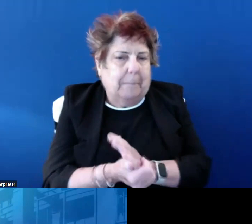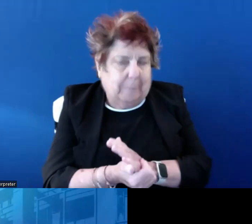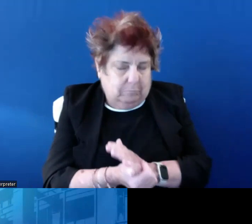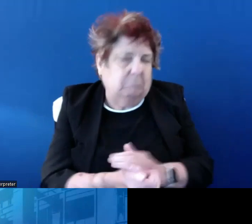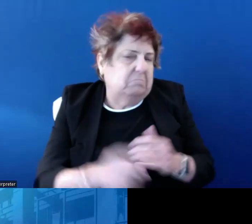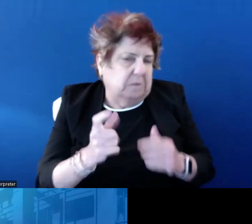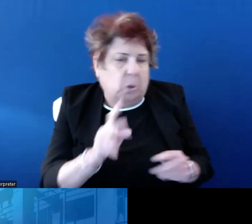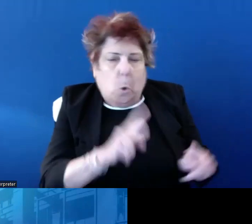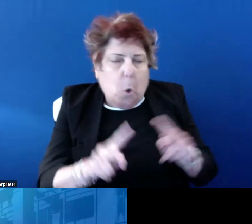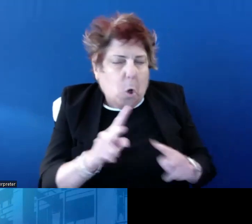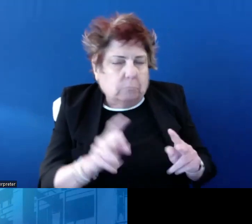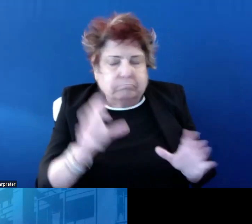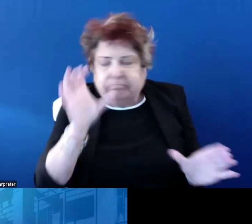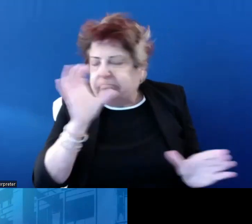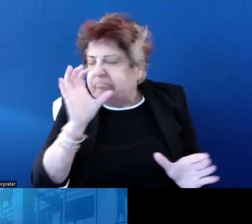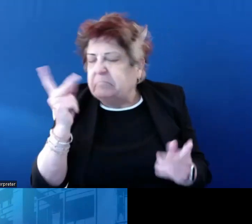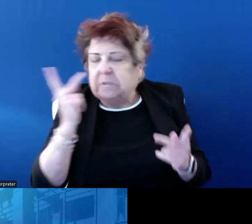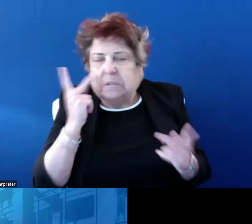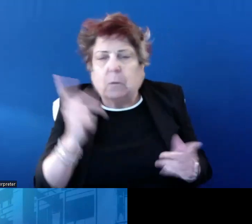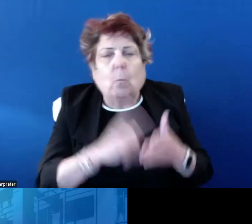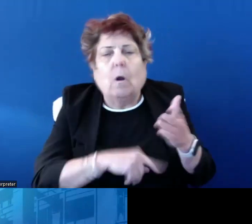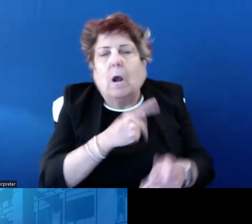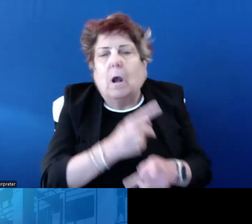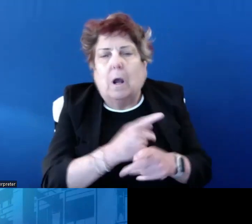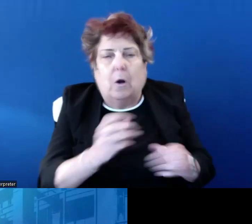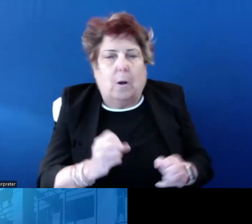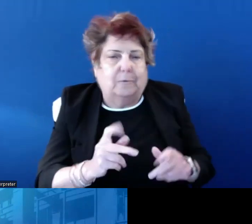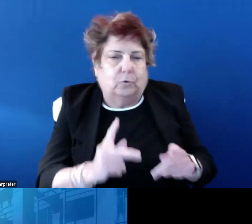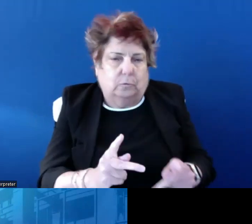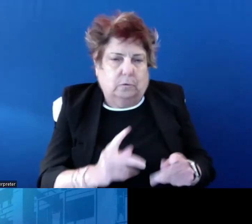collaborate and join as part of that team.